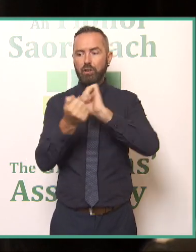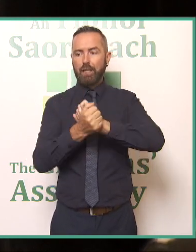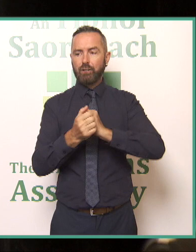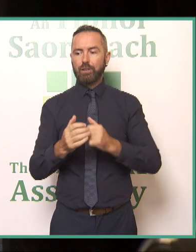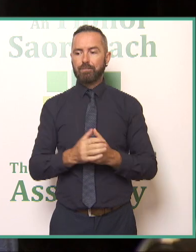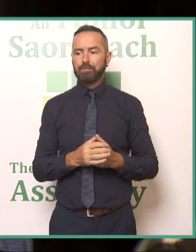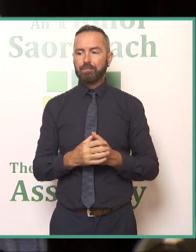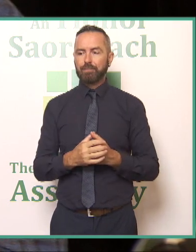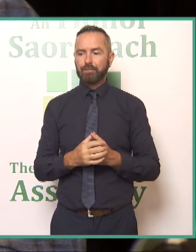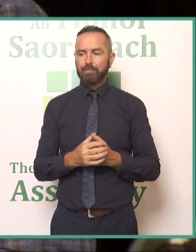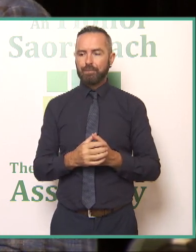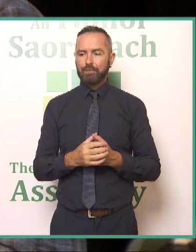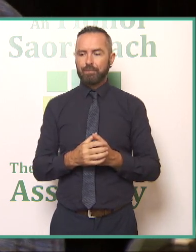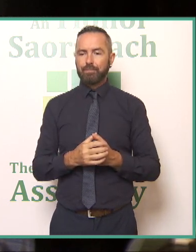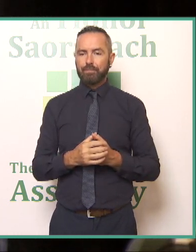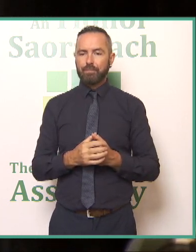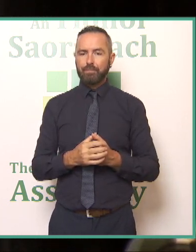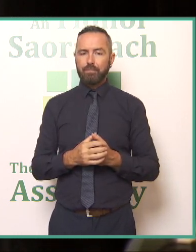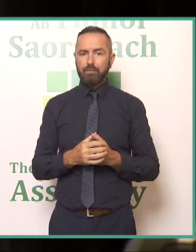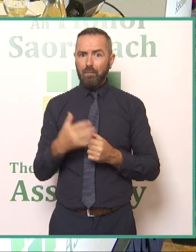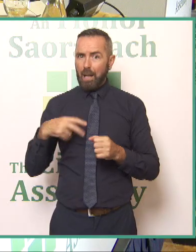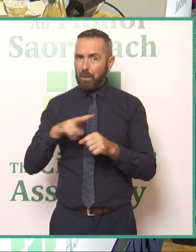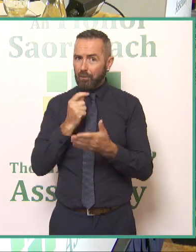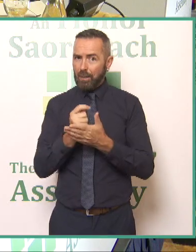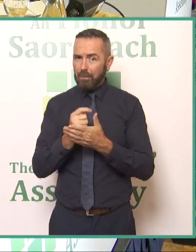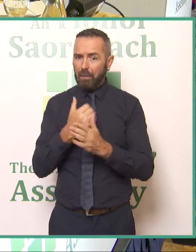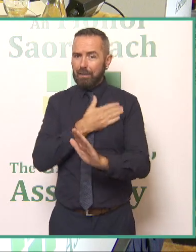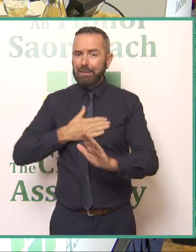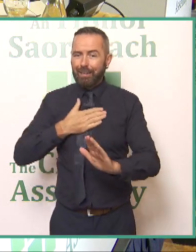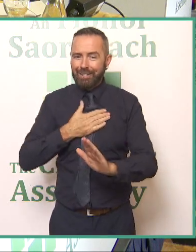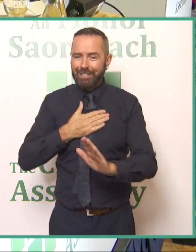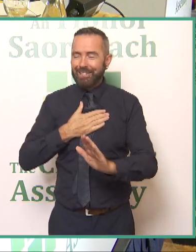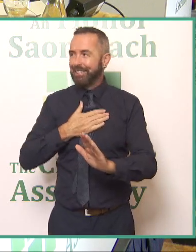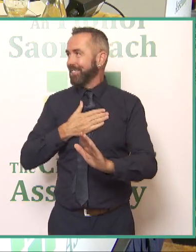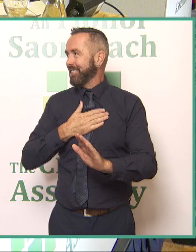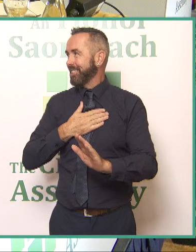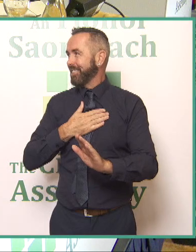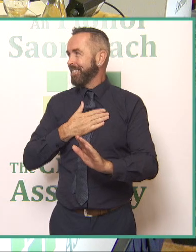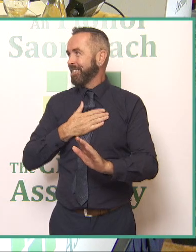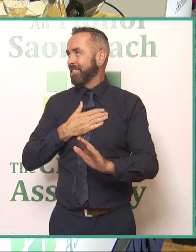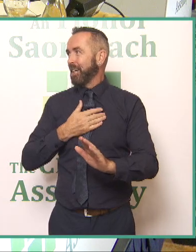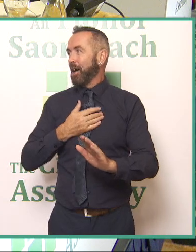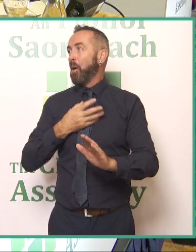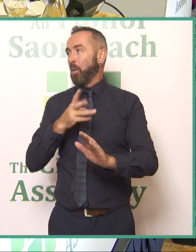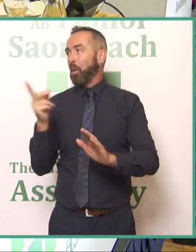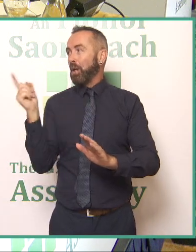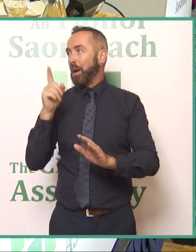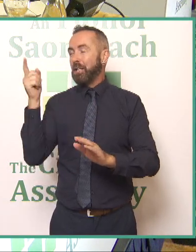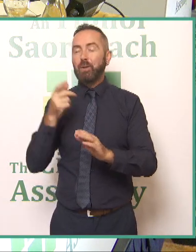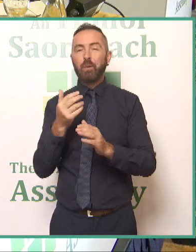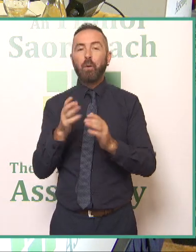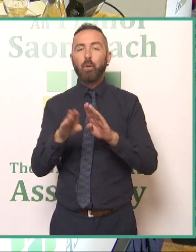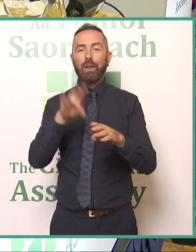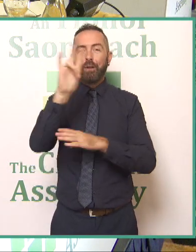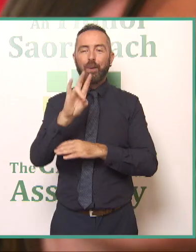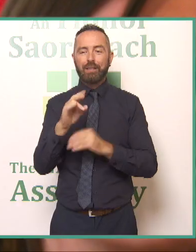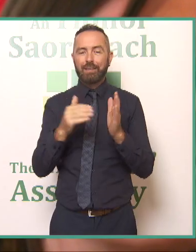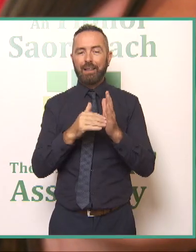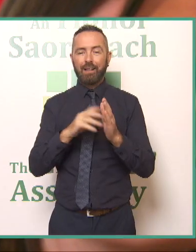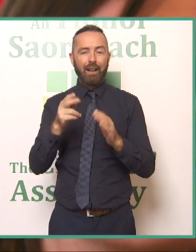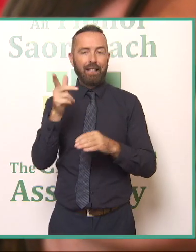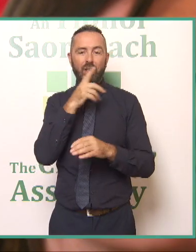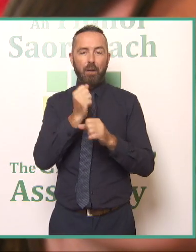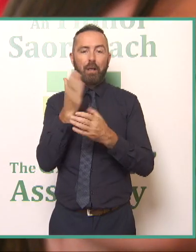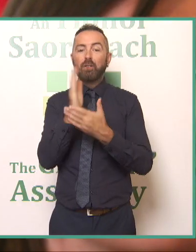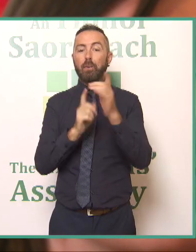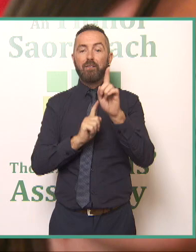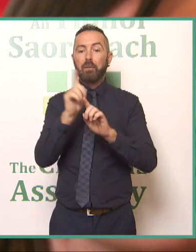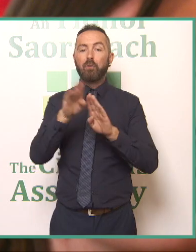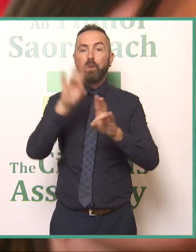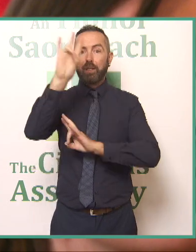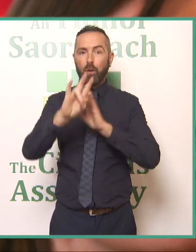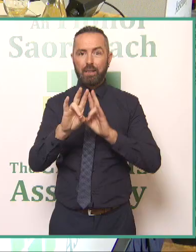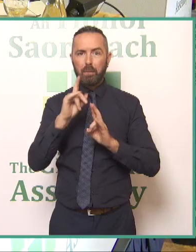I can talk about some of the improvements but so there's so much things we could talk about like